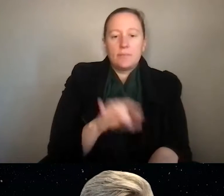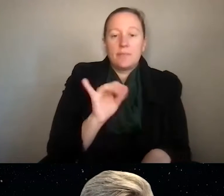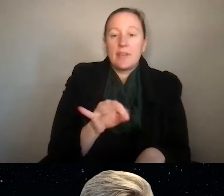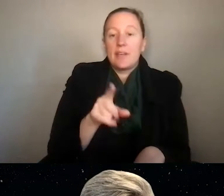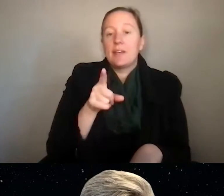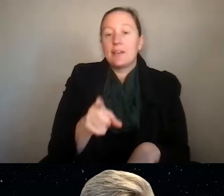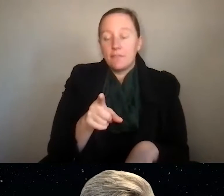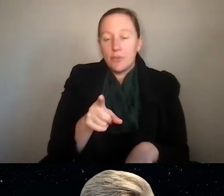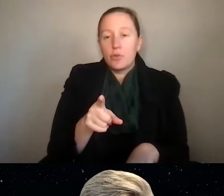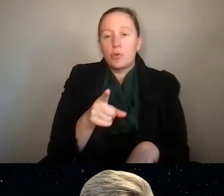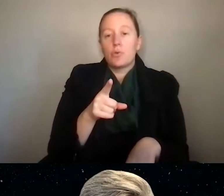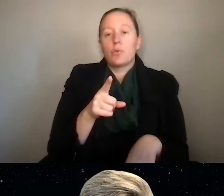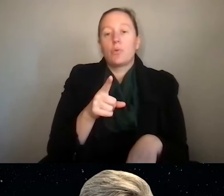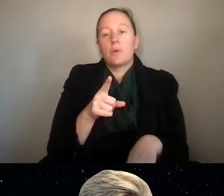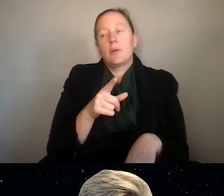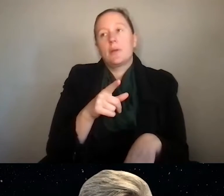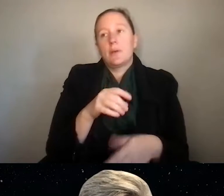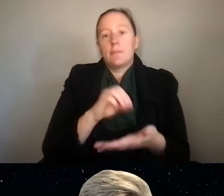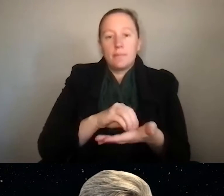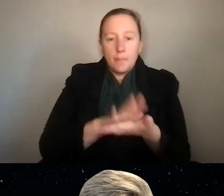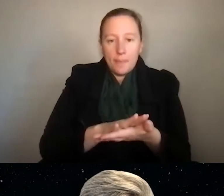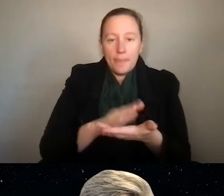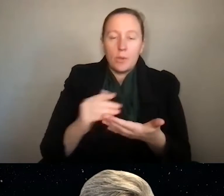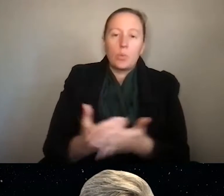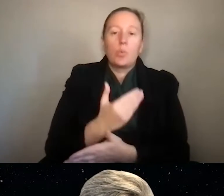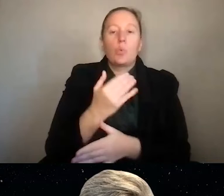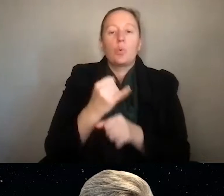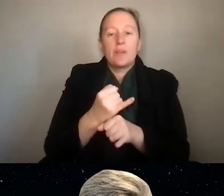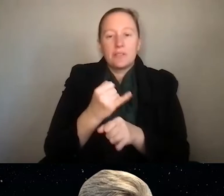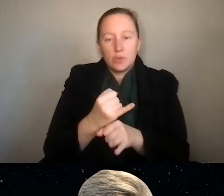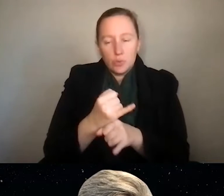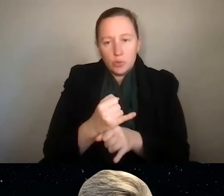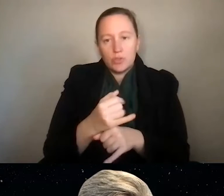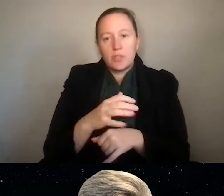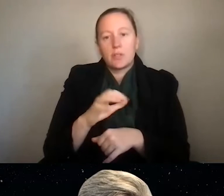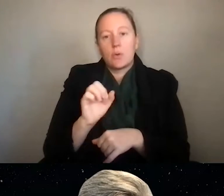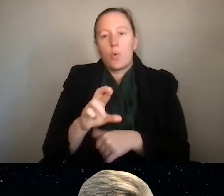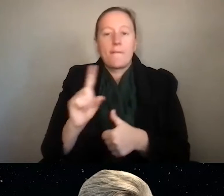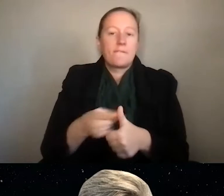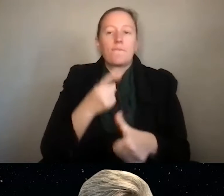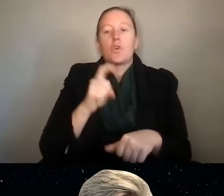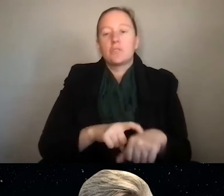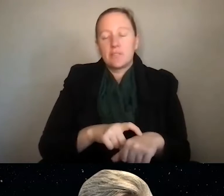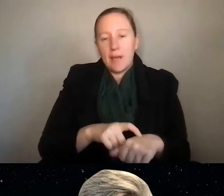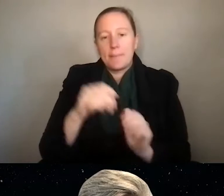a new institution where there's new or the first time that is applying for,